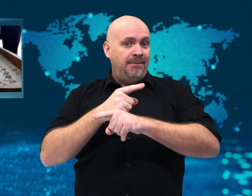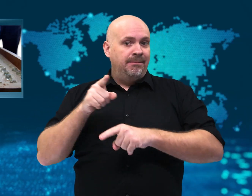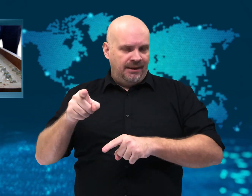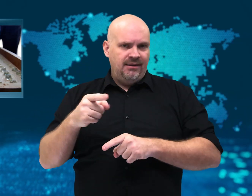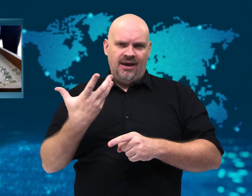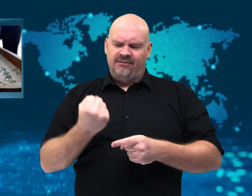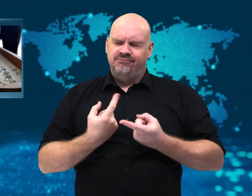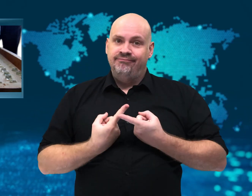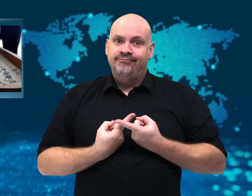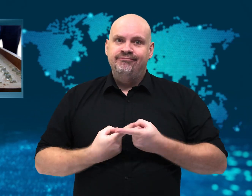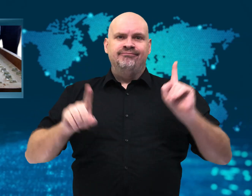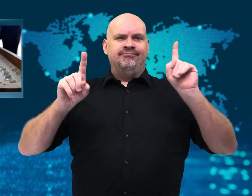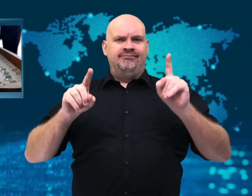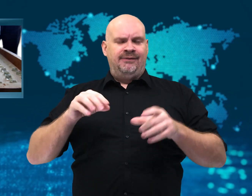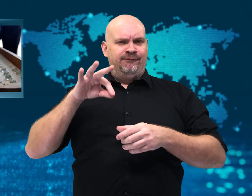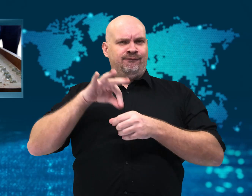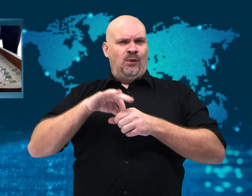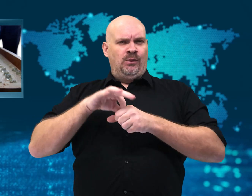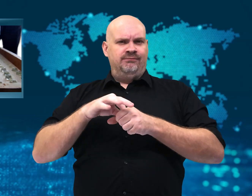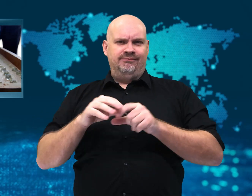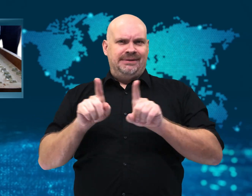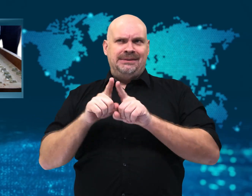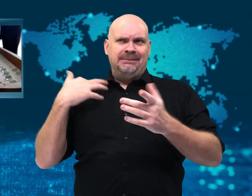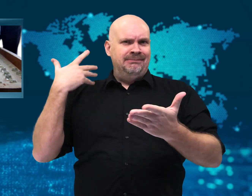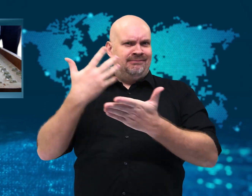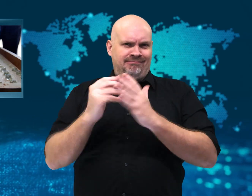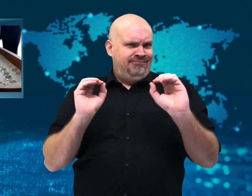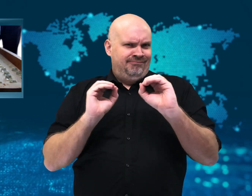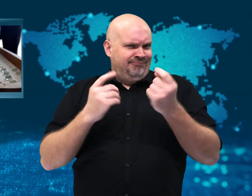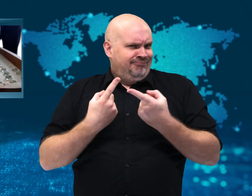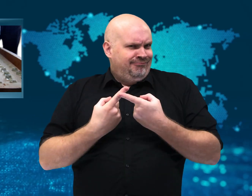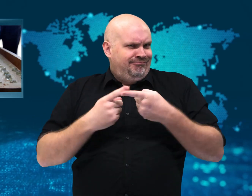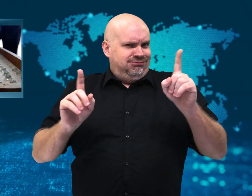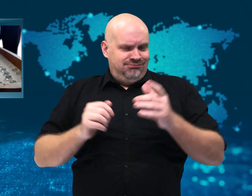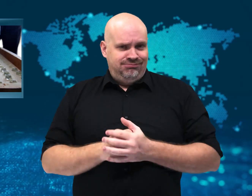first democratic election since 2016.